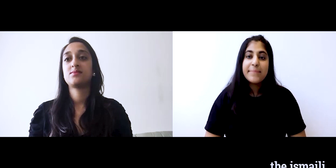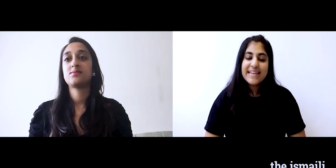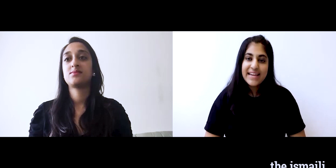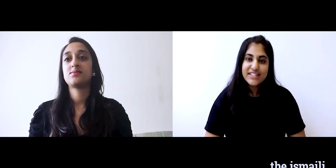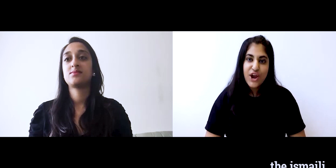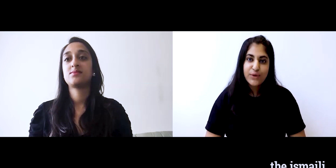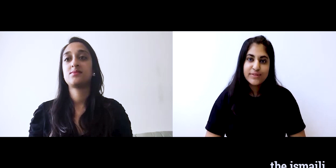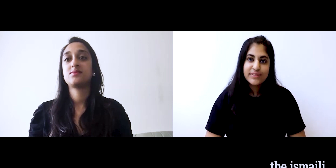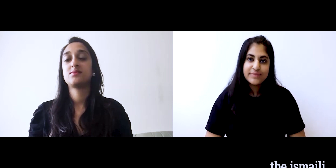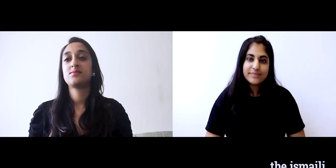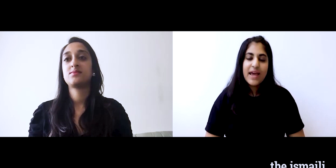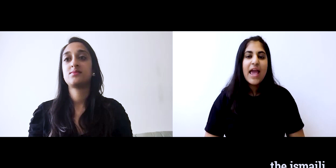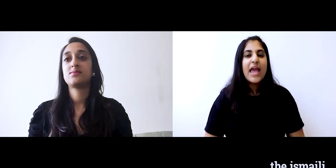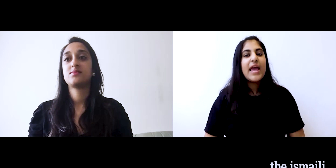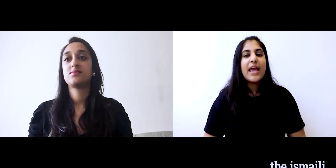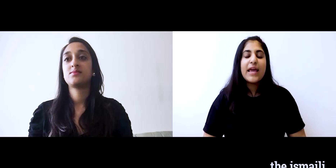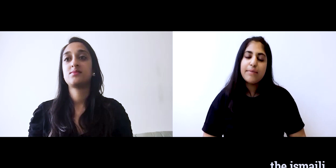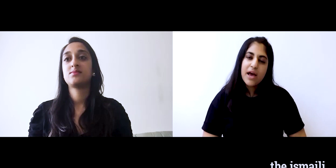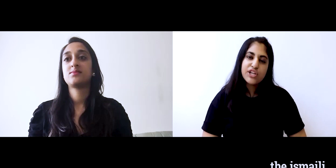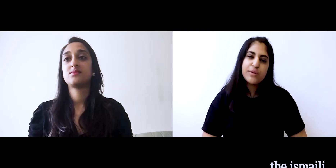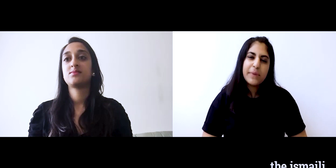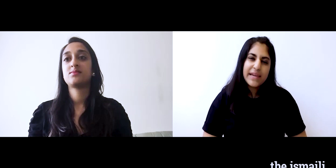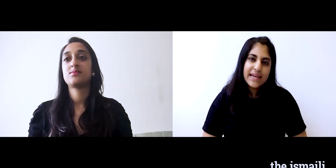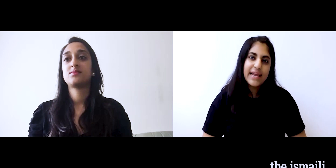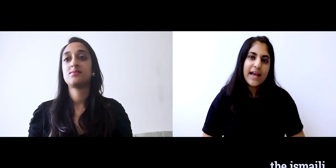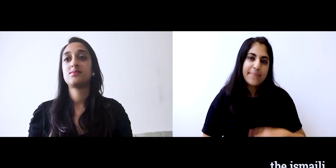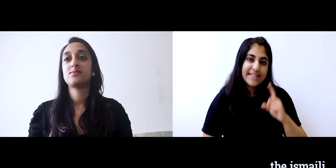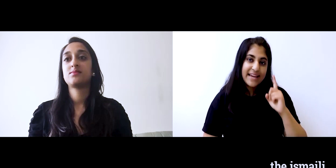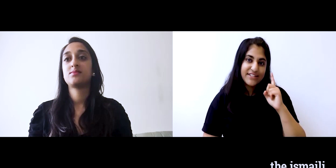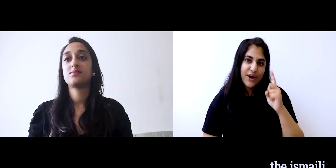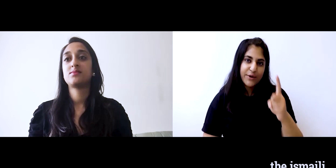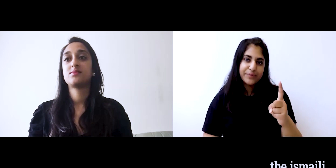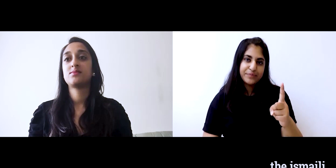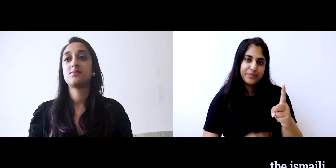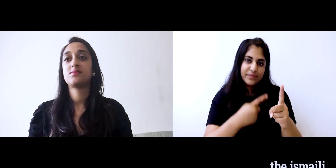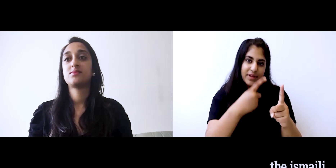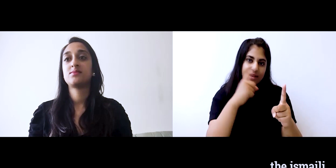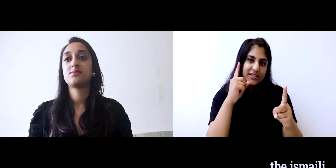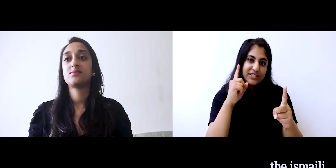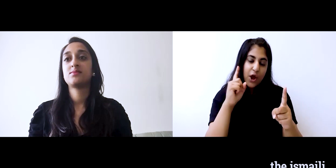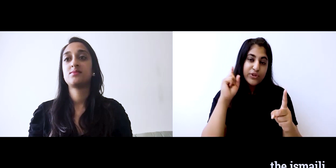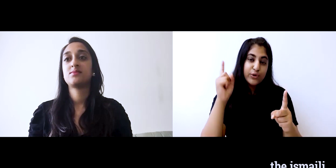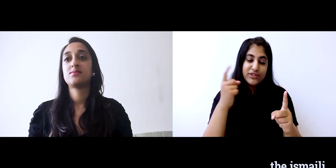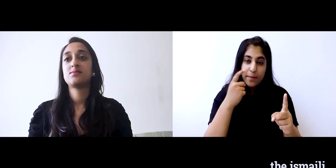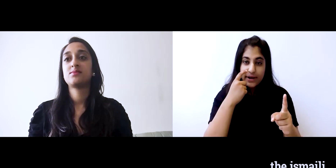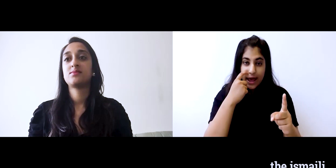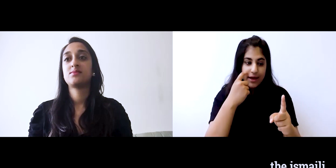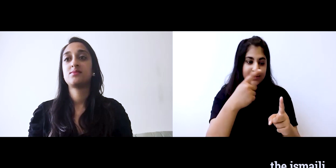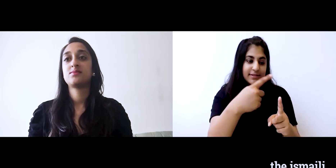Potatoes Imagine peeling a potato, so with your dominant hand